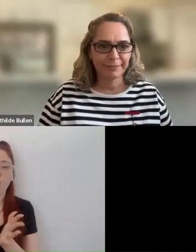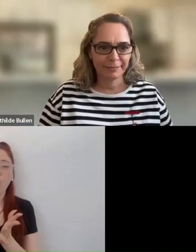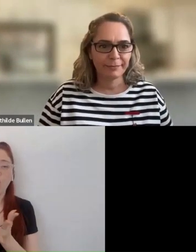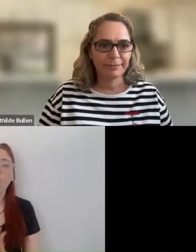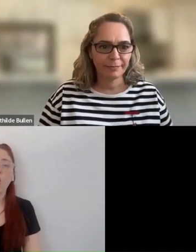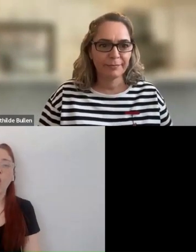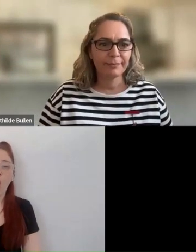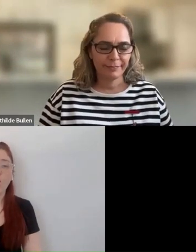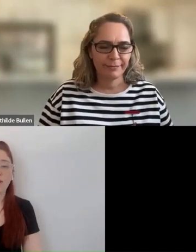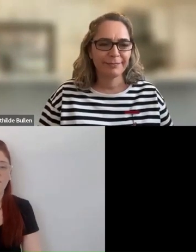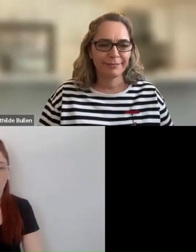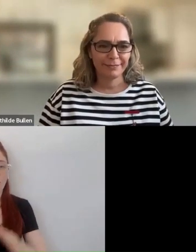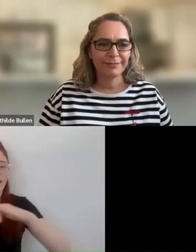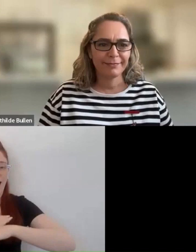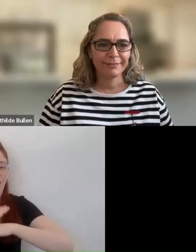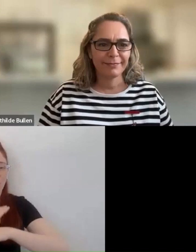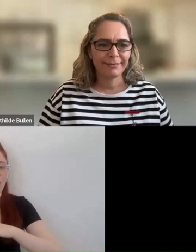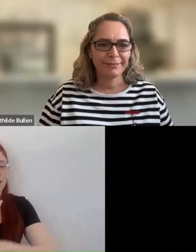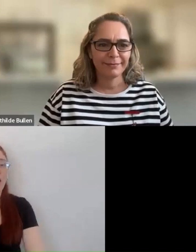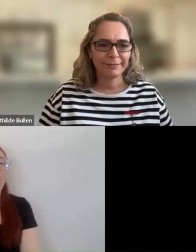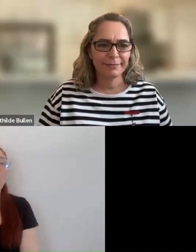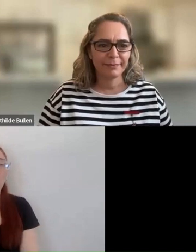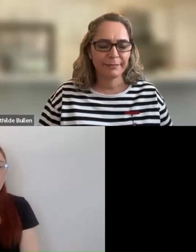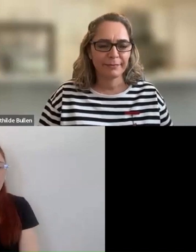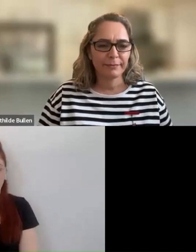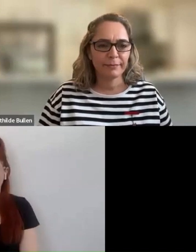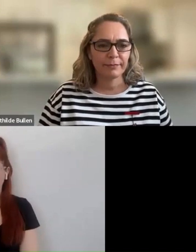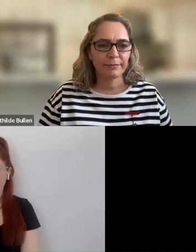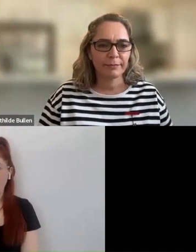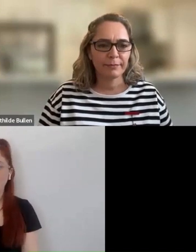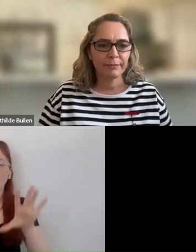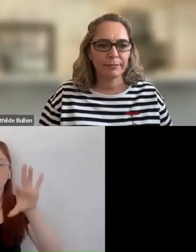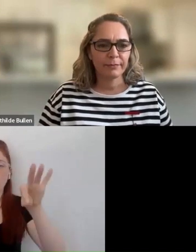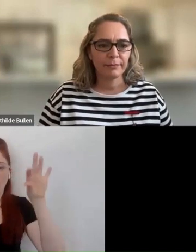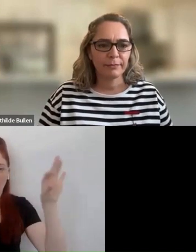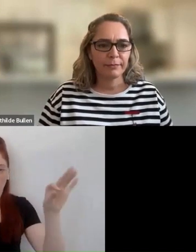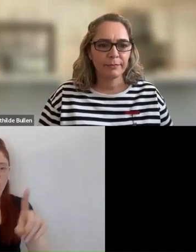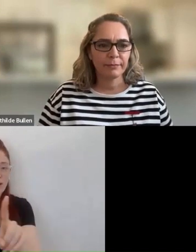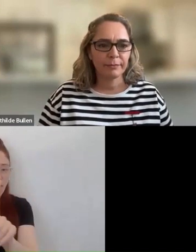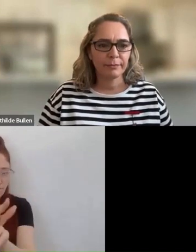Badimaya First Nations Senior Curator. Clo is currently Senior